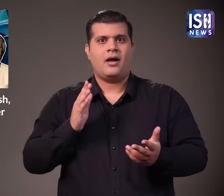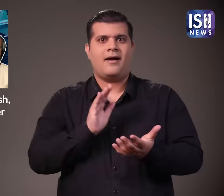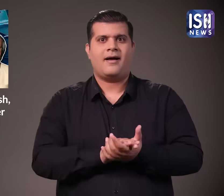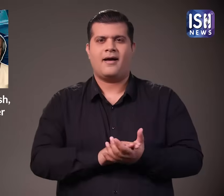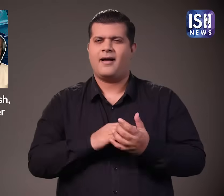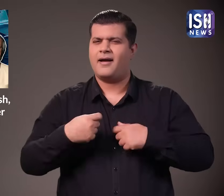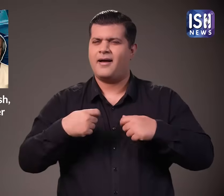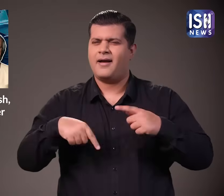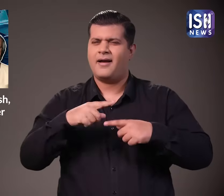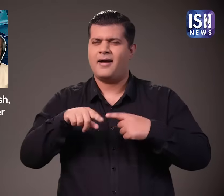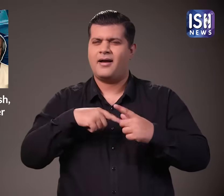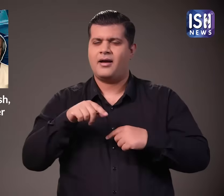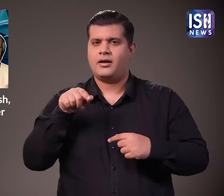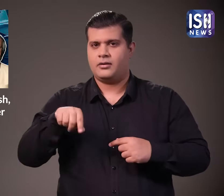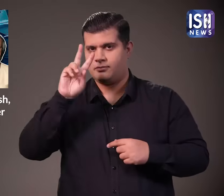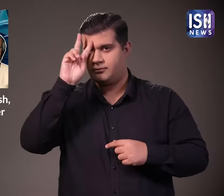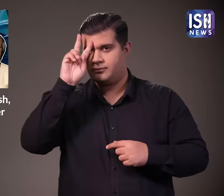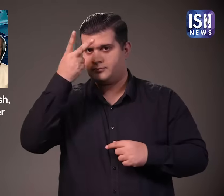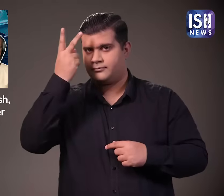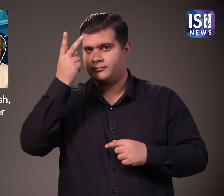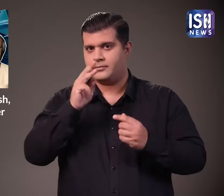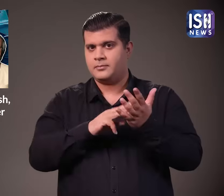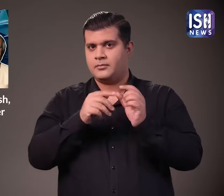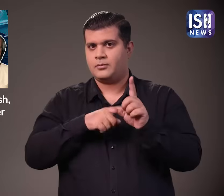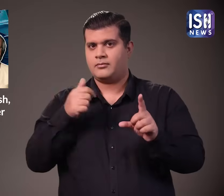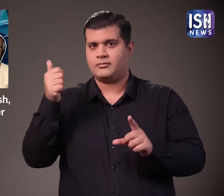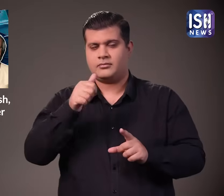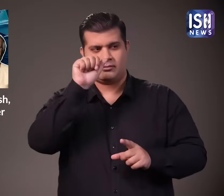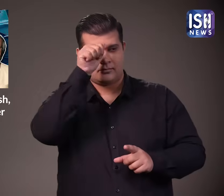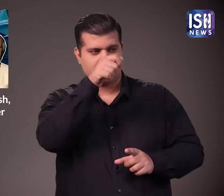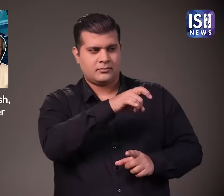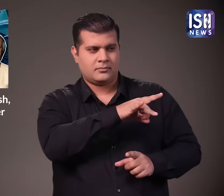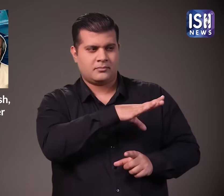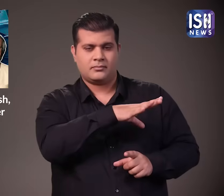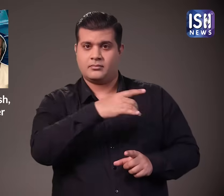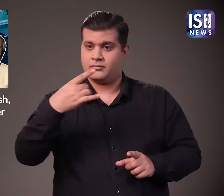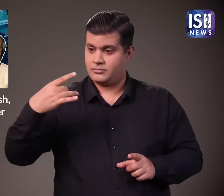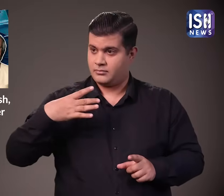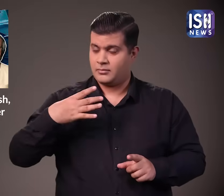Amazing! But the situation reversed when Muhammad Yunus took over and India has now given back to him.